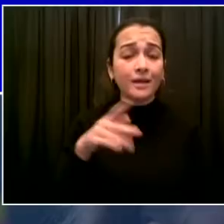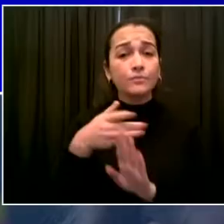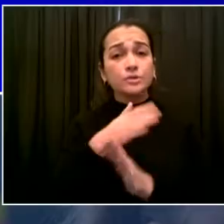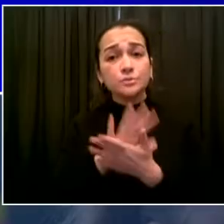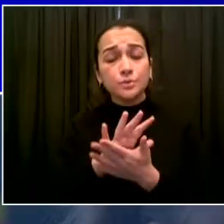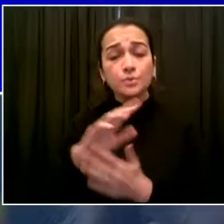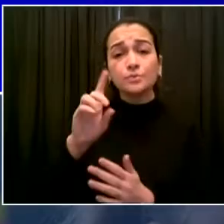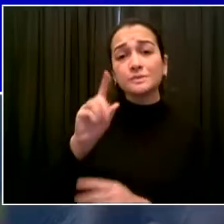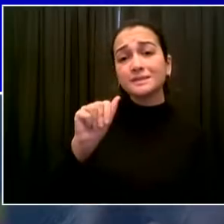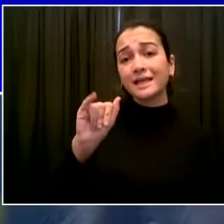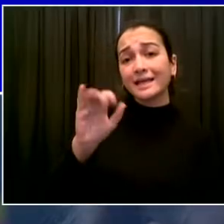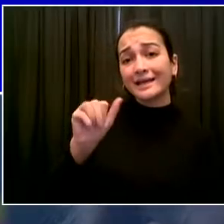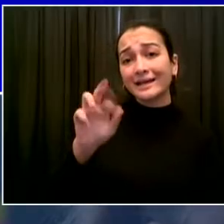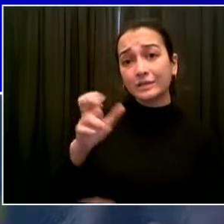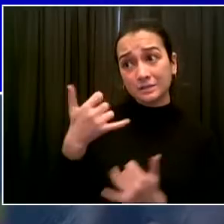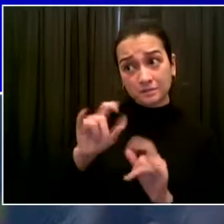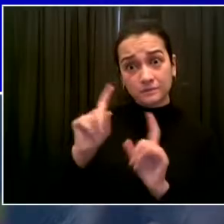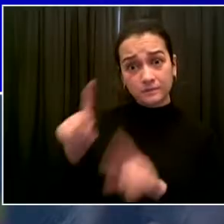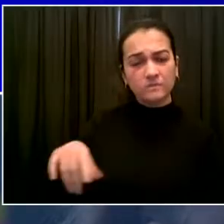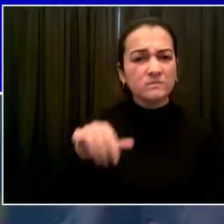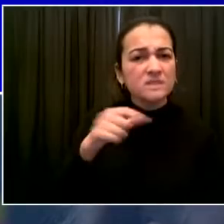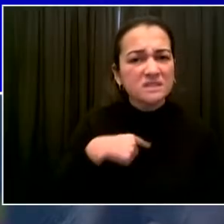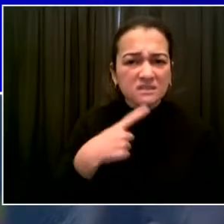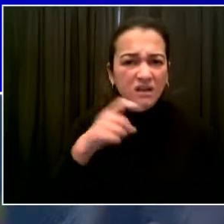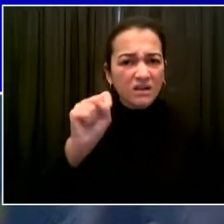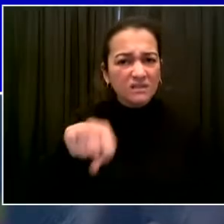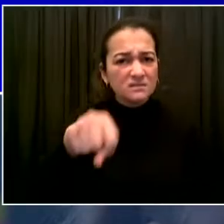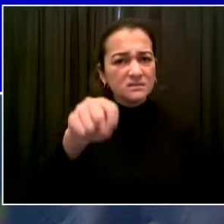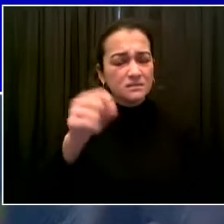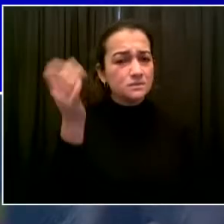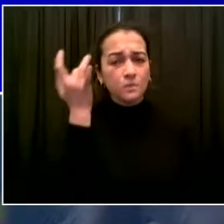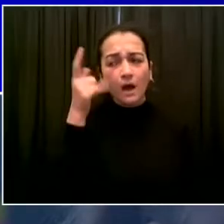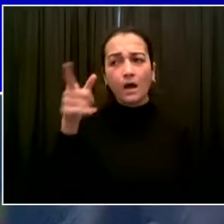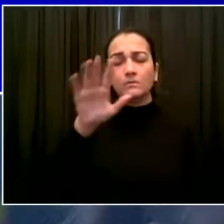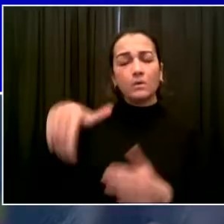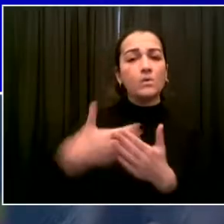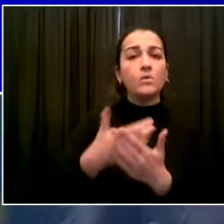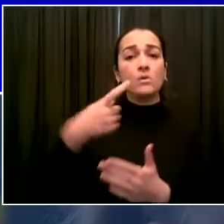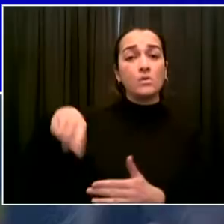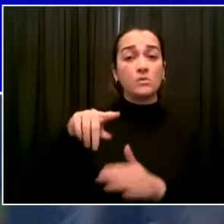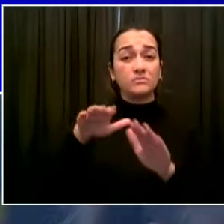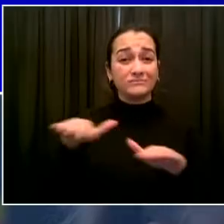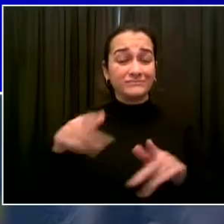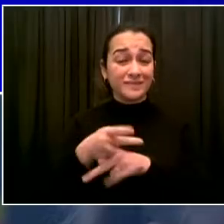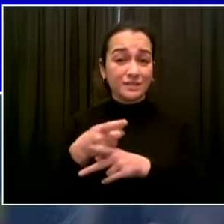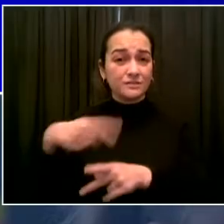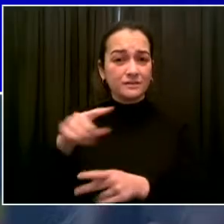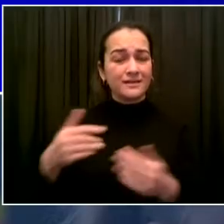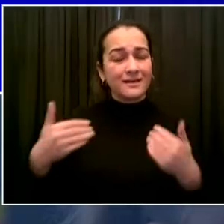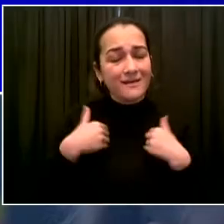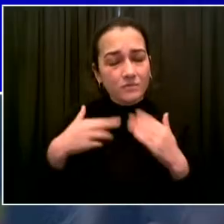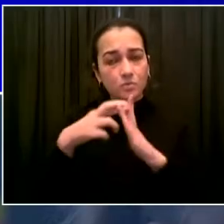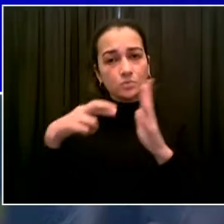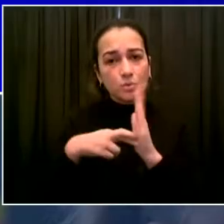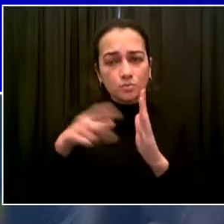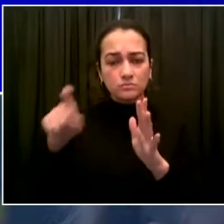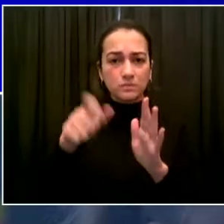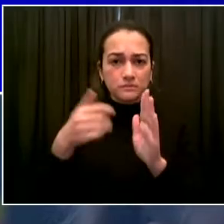BEGIN WITH AND ALSO BECAUSE THEY ARE SAFE PLACE FOR KIDS TO BE. ALL THE HEALTH